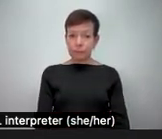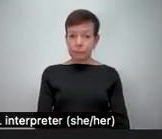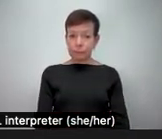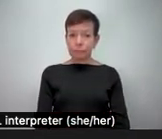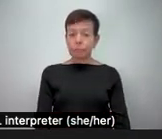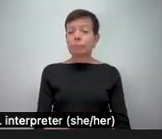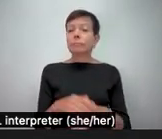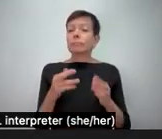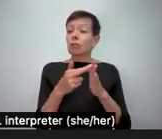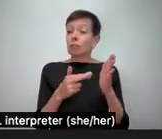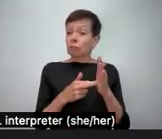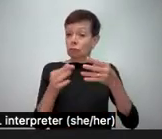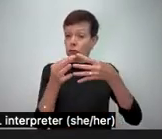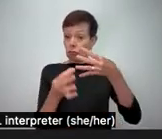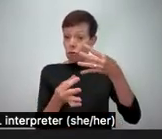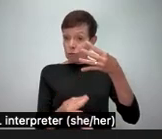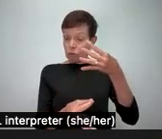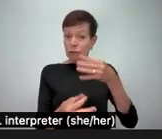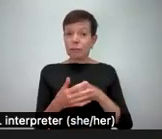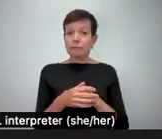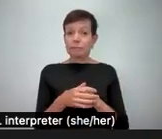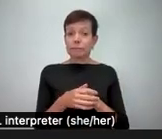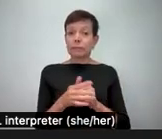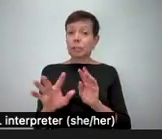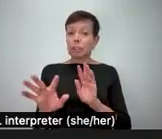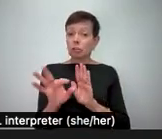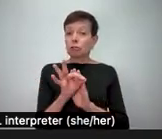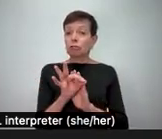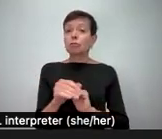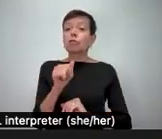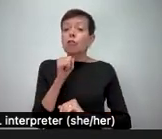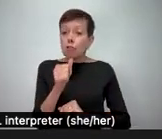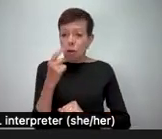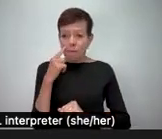will show up. So again, you can choose the not-for-profit arts organization With or